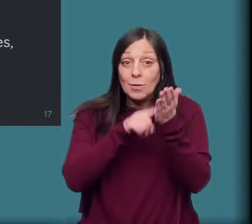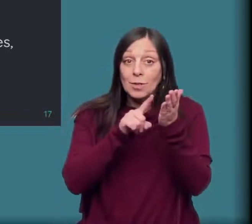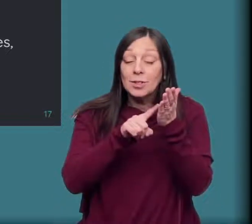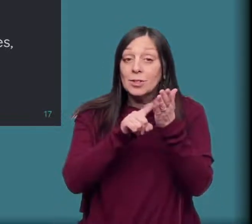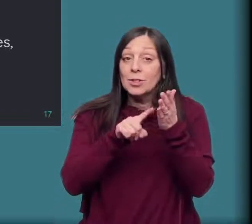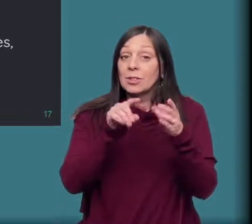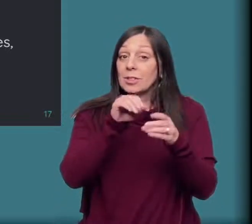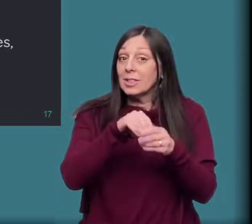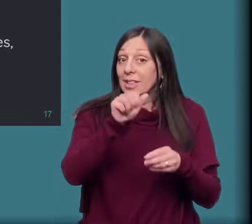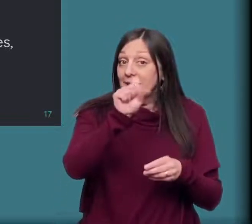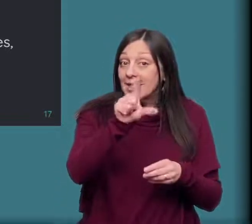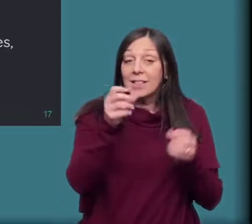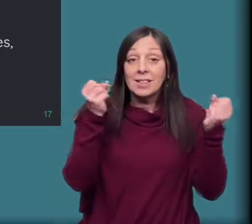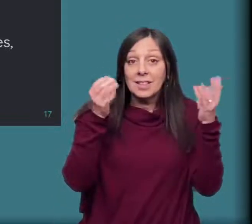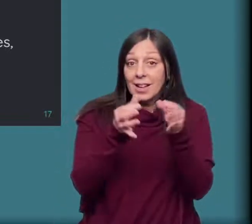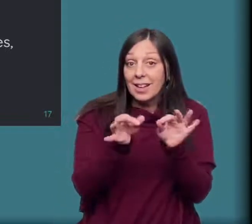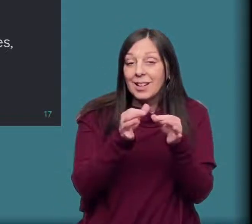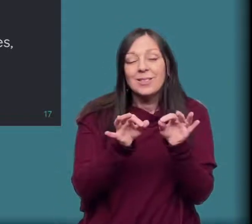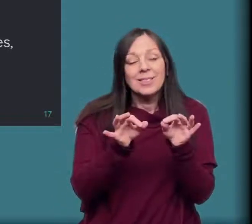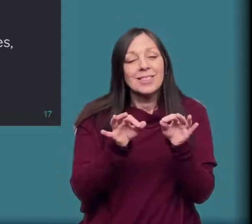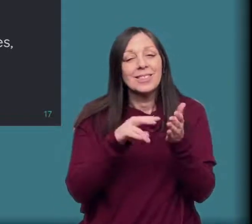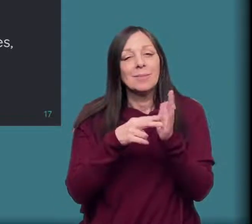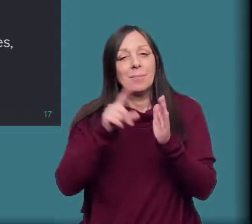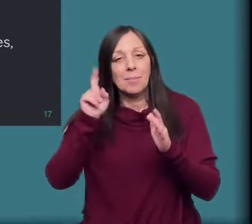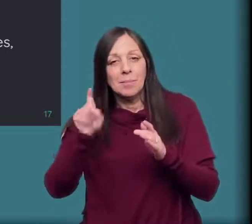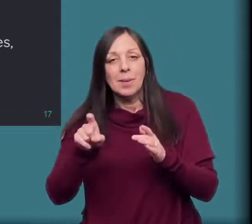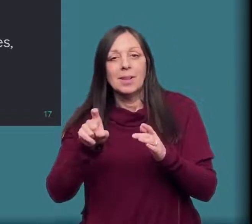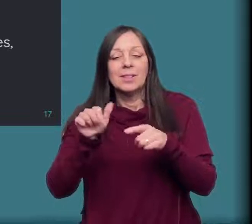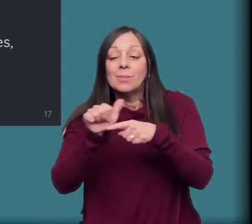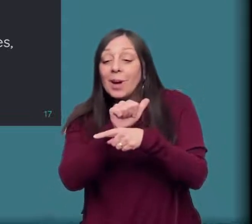Despite the lack of familiarity with the design and conventions, participants preferences